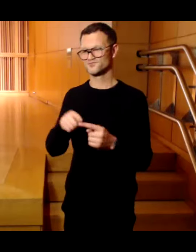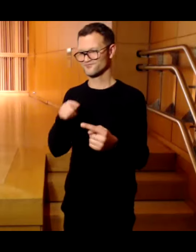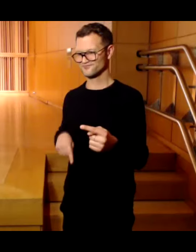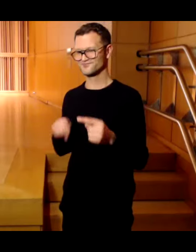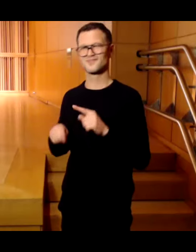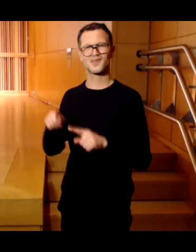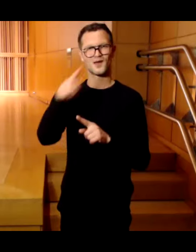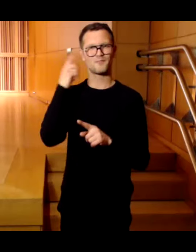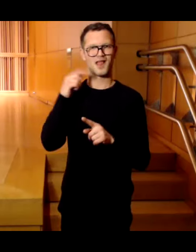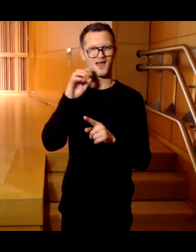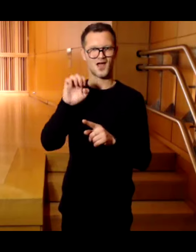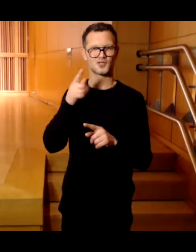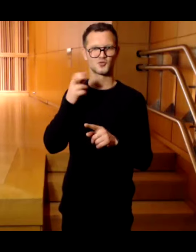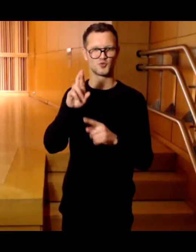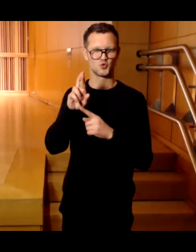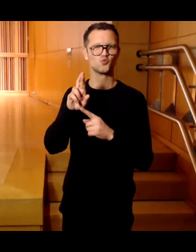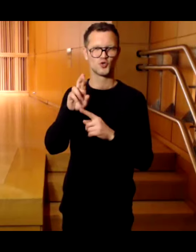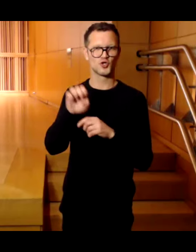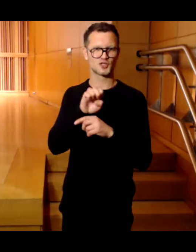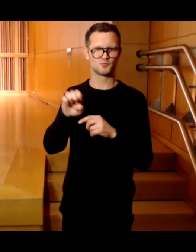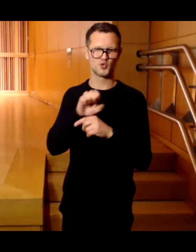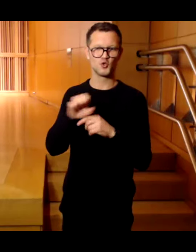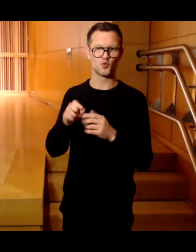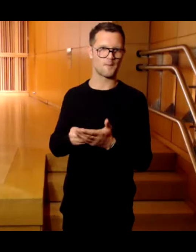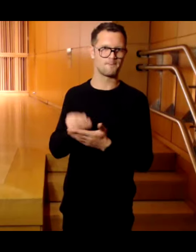And turned into what subsequently became a quite successful.